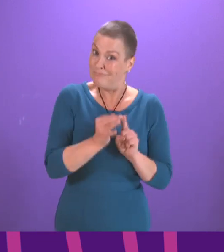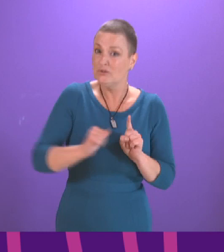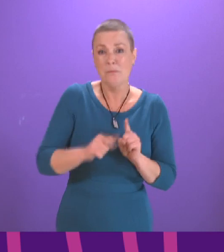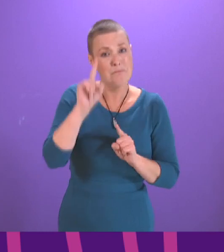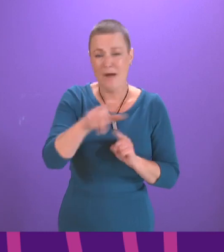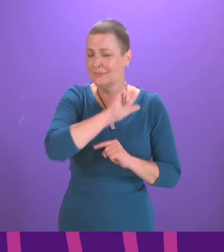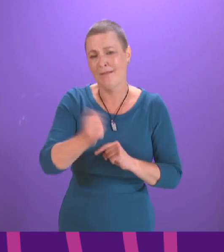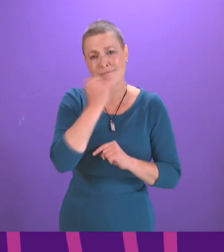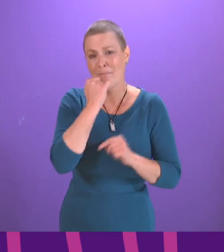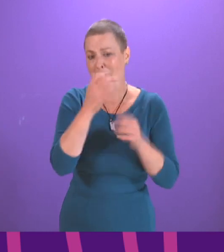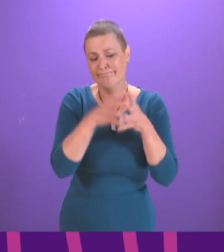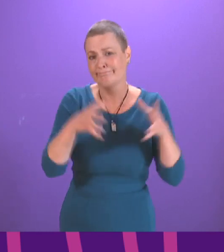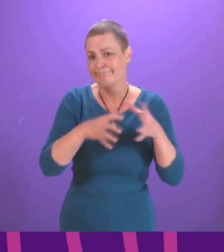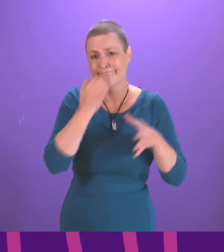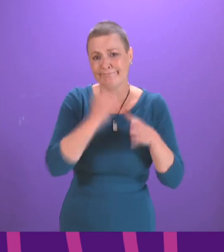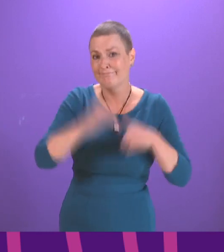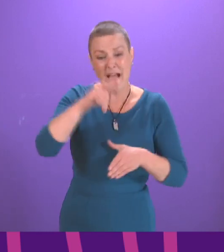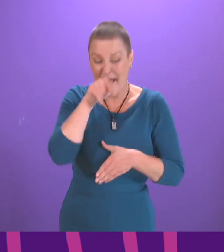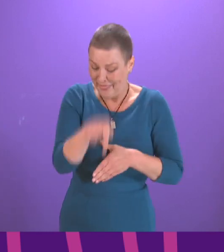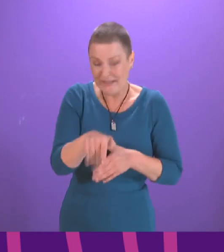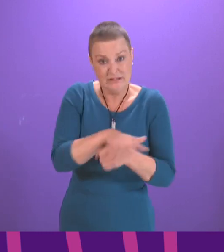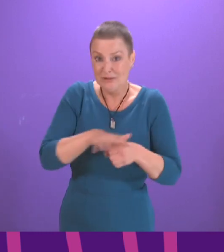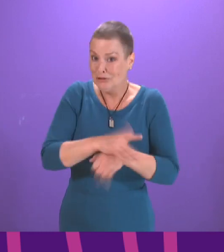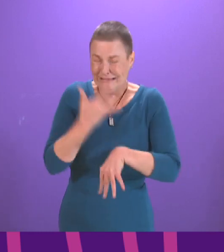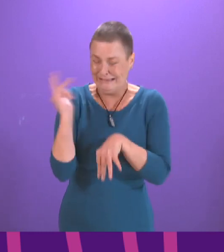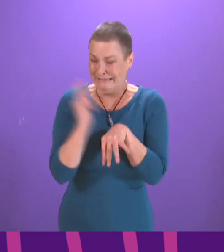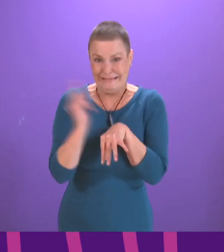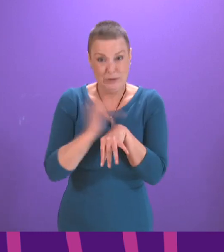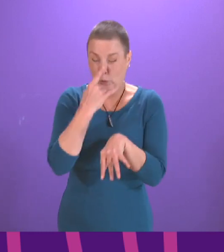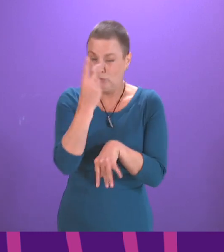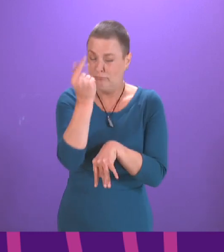still rising and the situation that we face is fragile; across Europe, the pandemic is